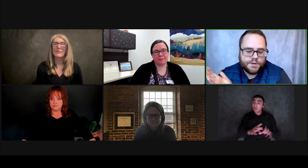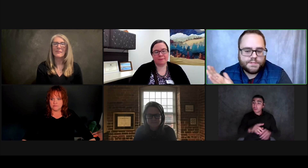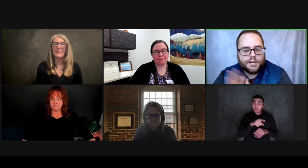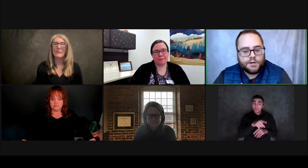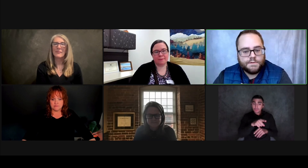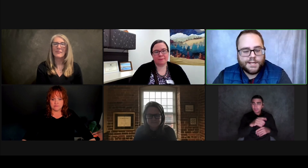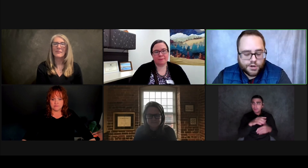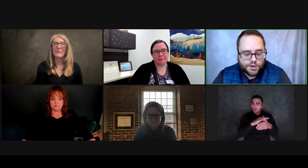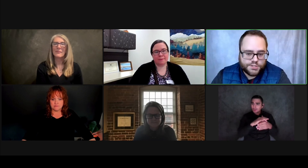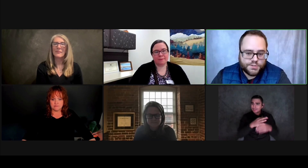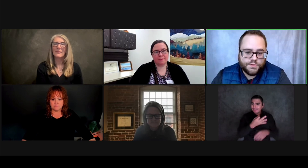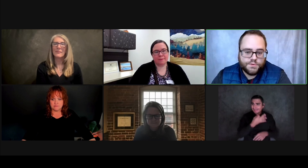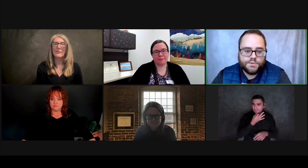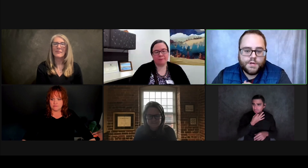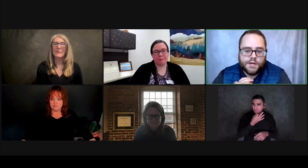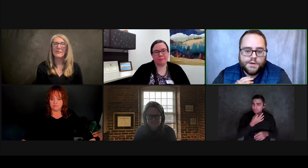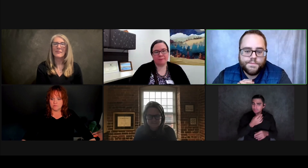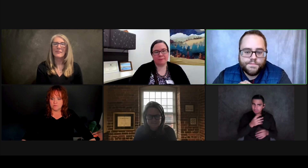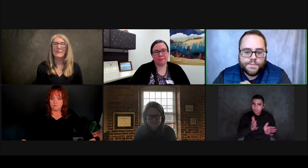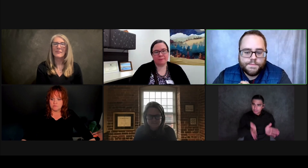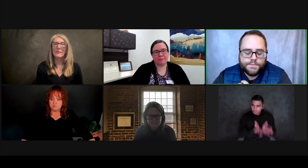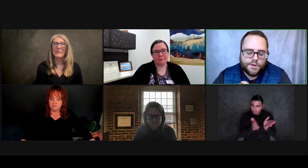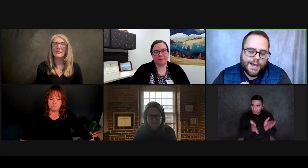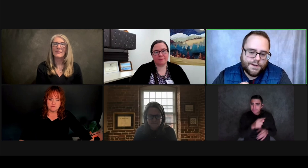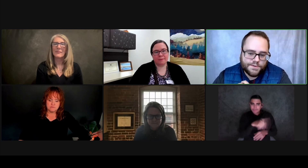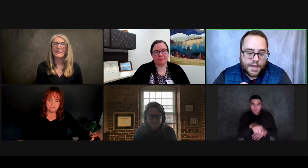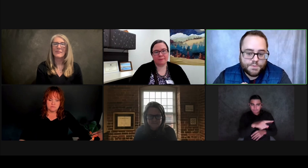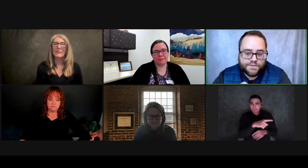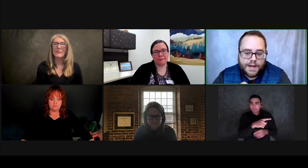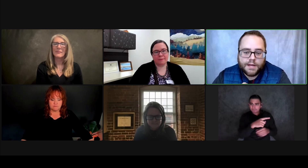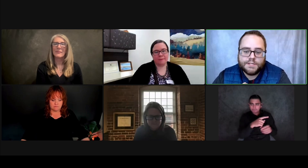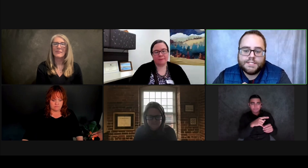they are encouraged to edit those captions for accuracy.